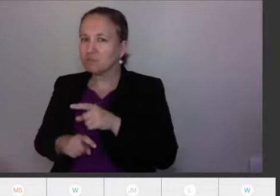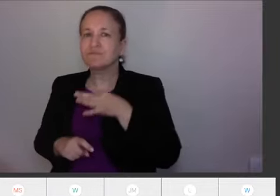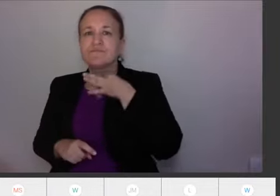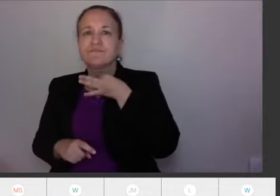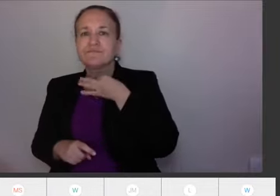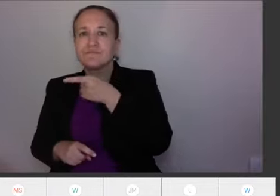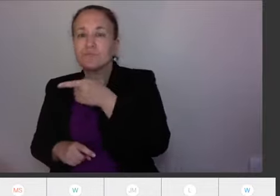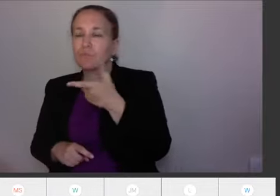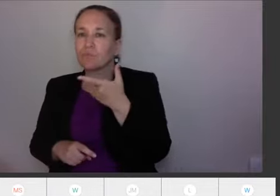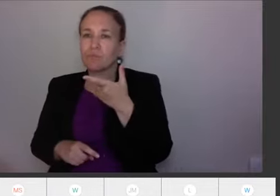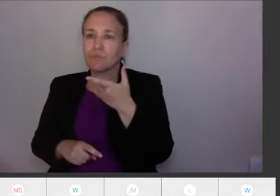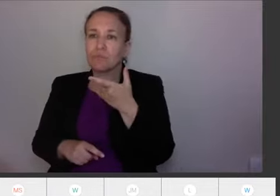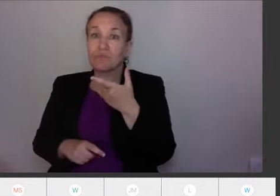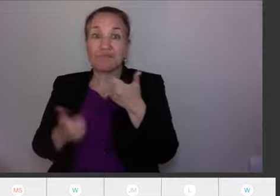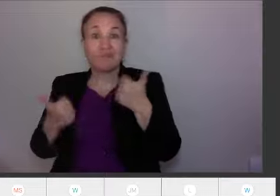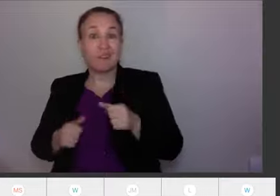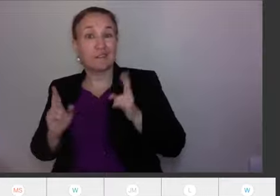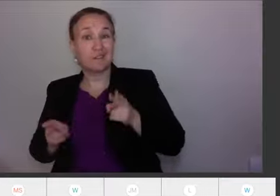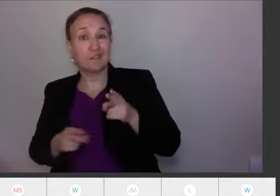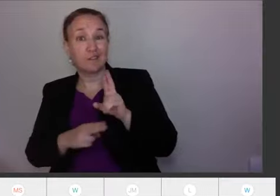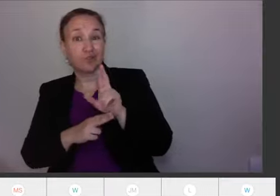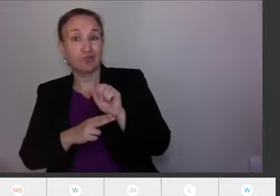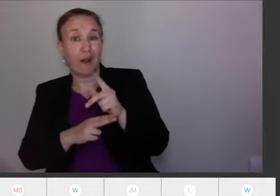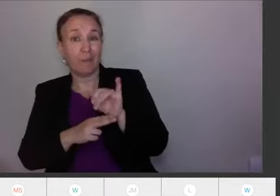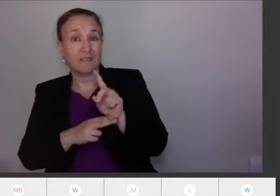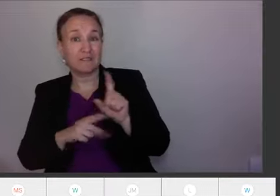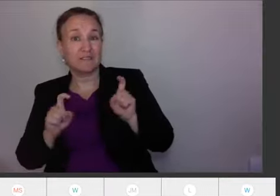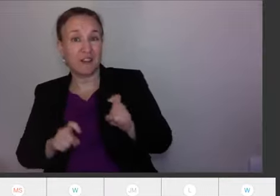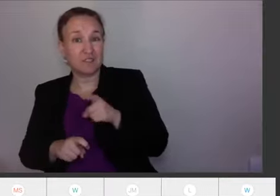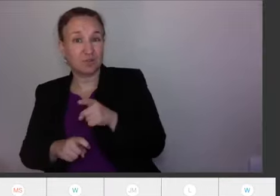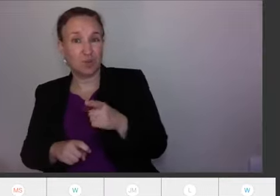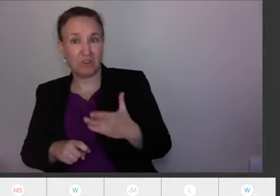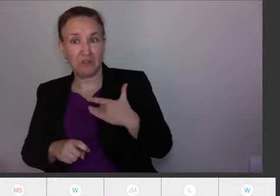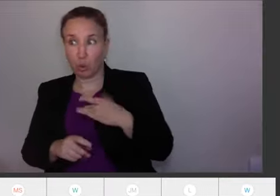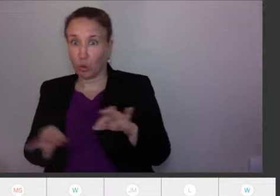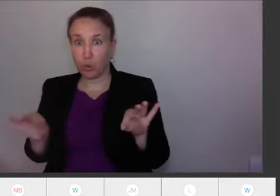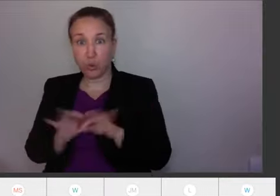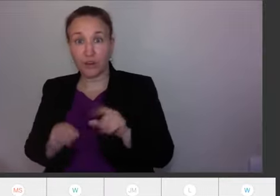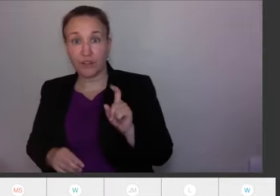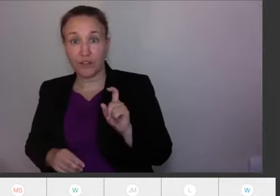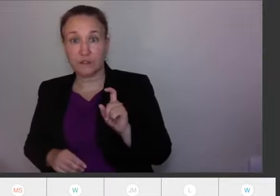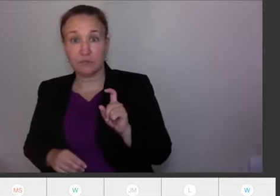any any rapid tests that you believe are uh worthwhile uh and or